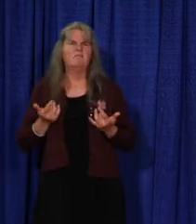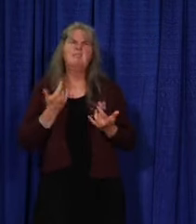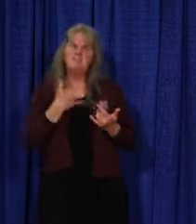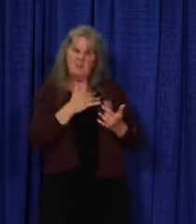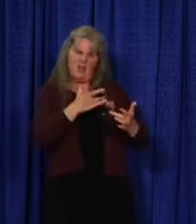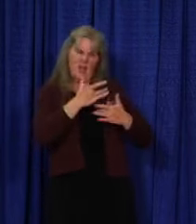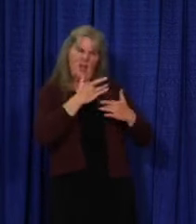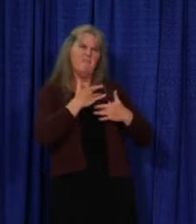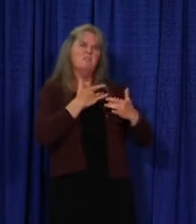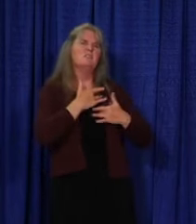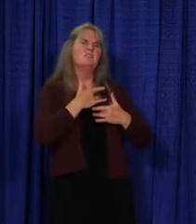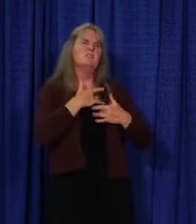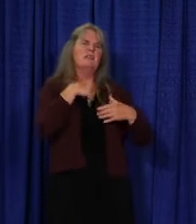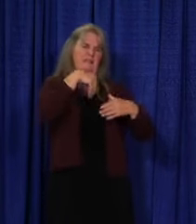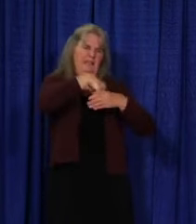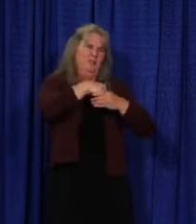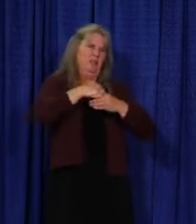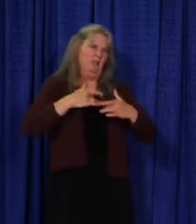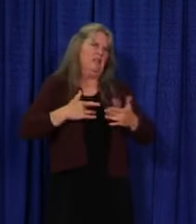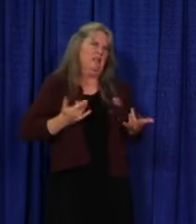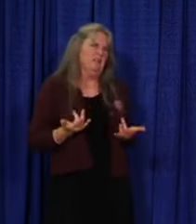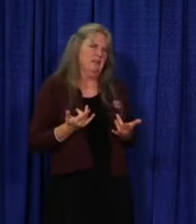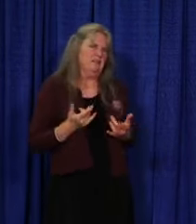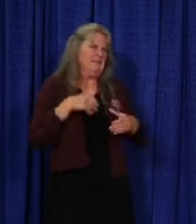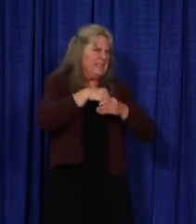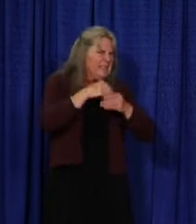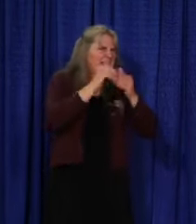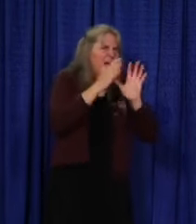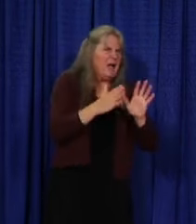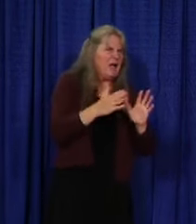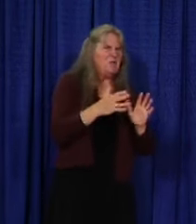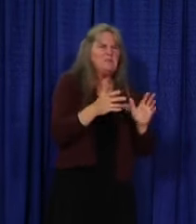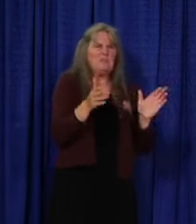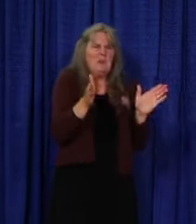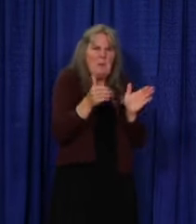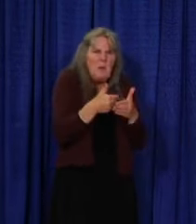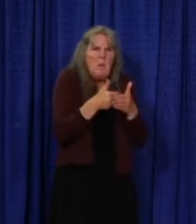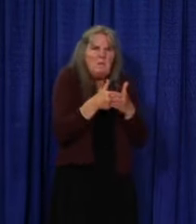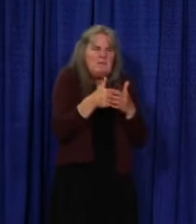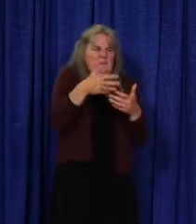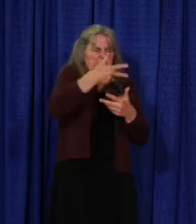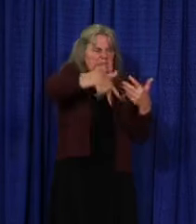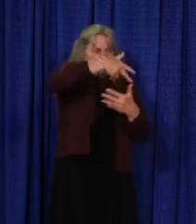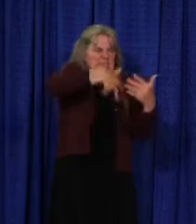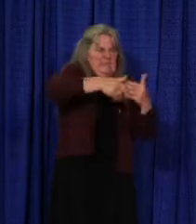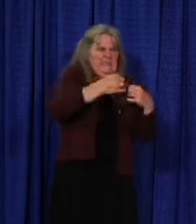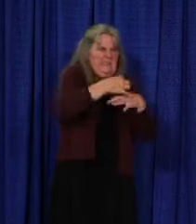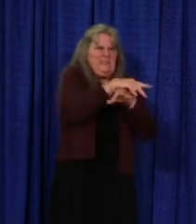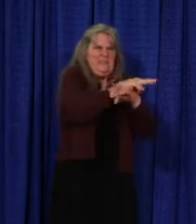house parties and other areas with close indoor contact.